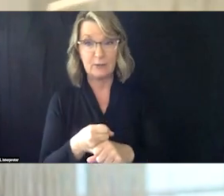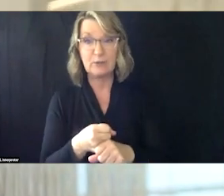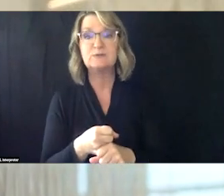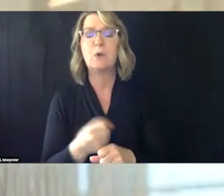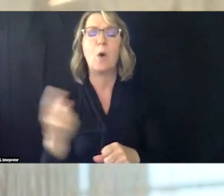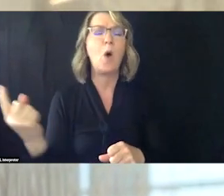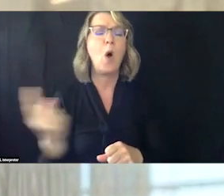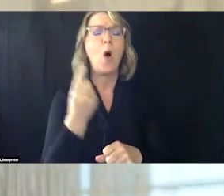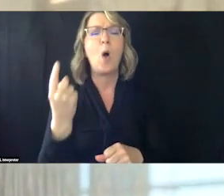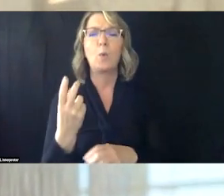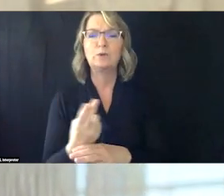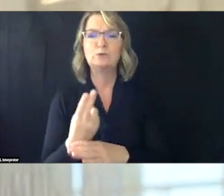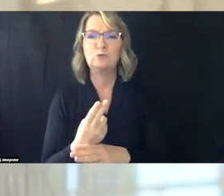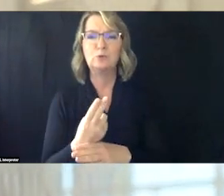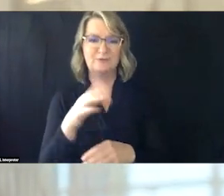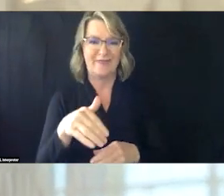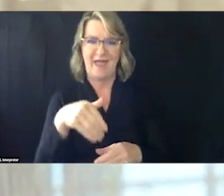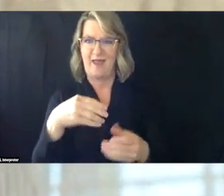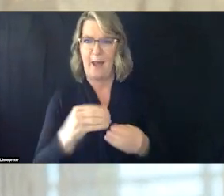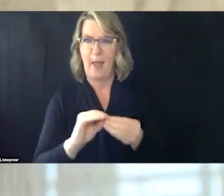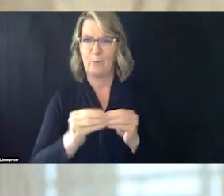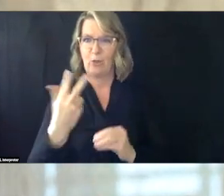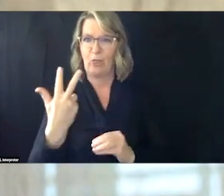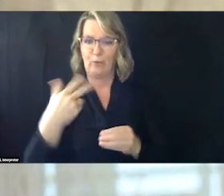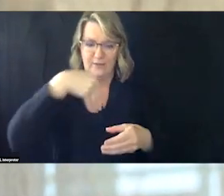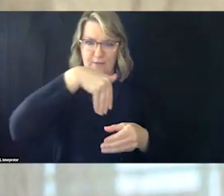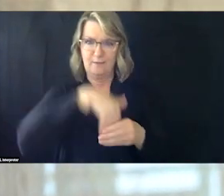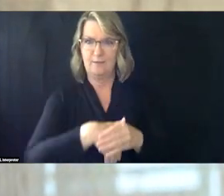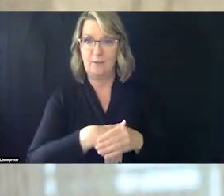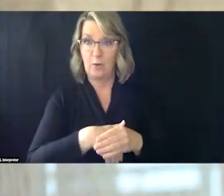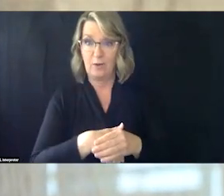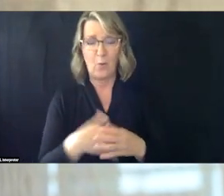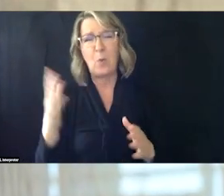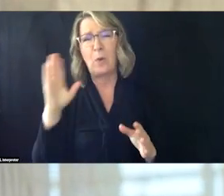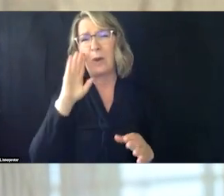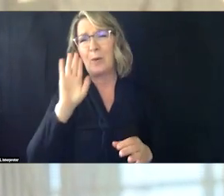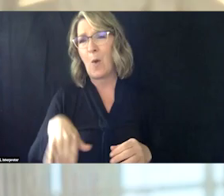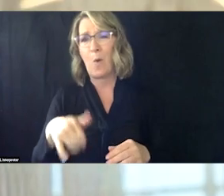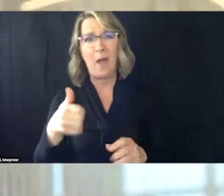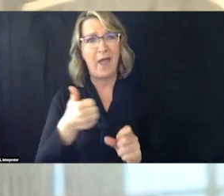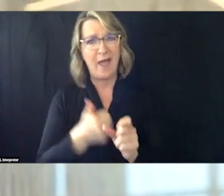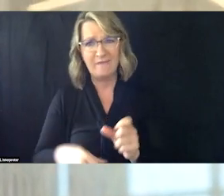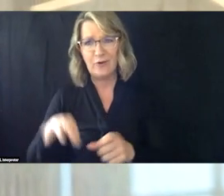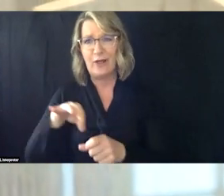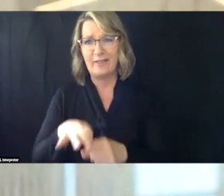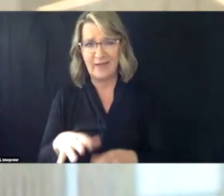three decades we've always used a door number three because in every election we understand